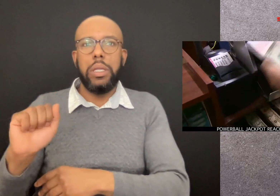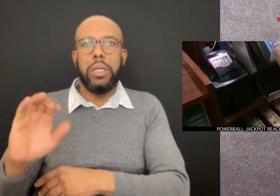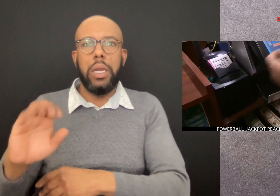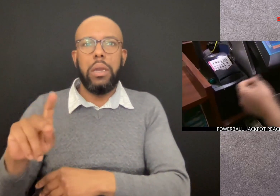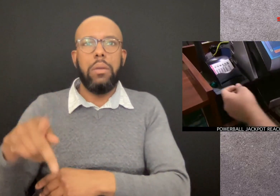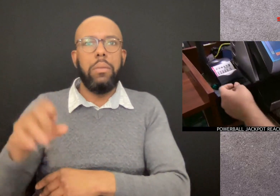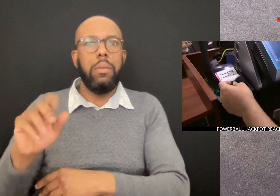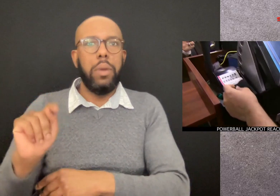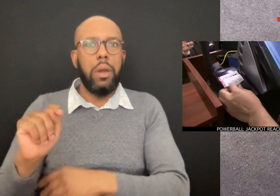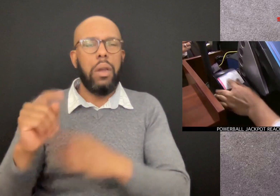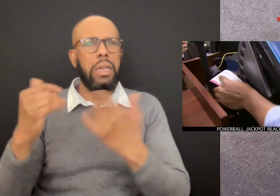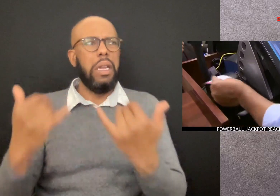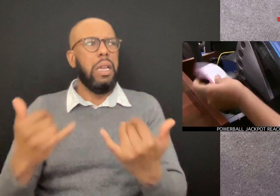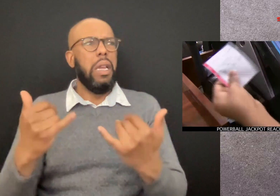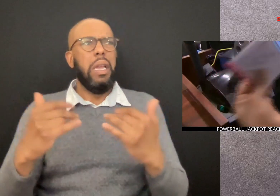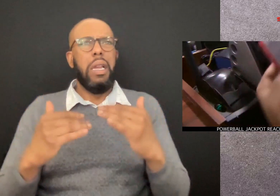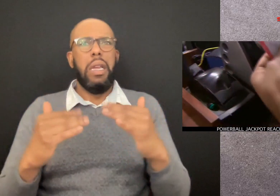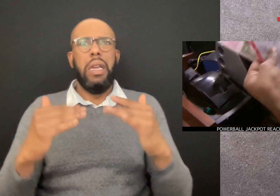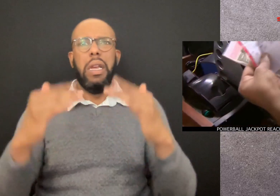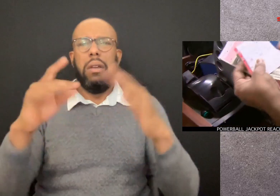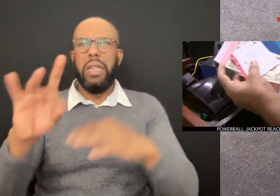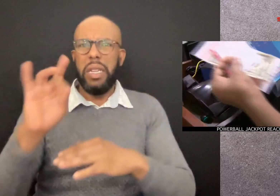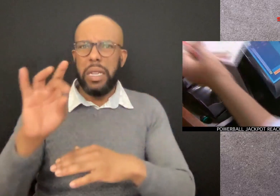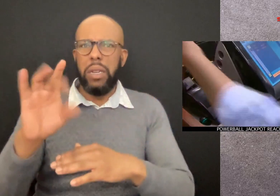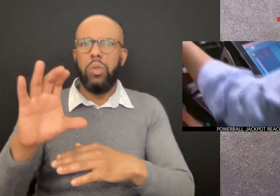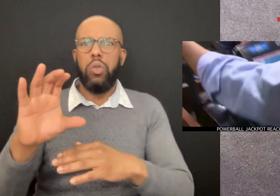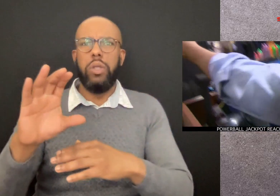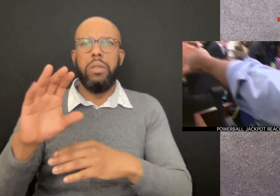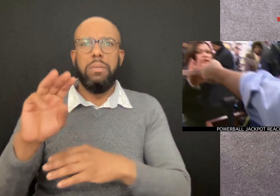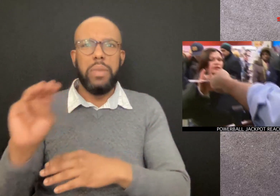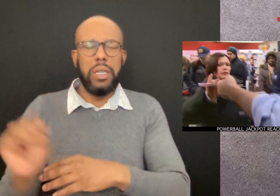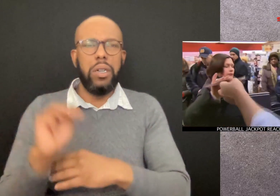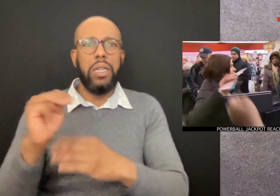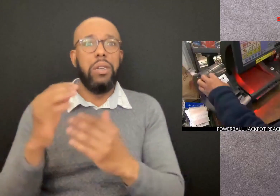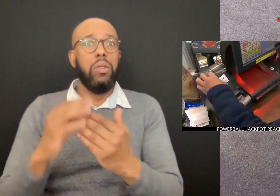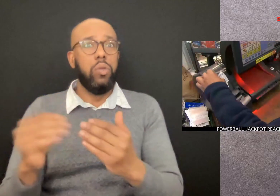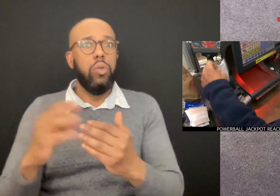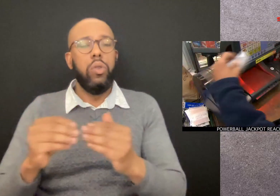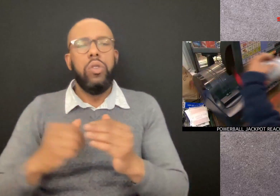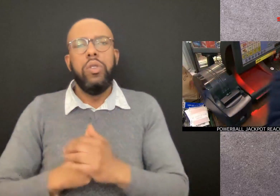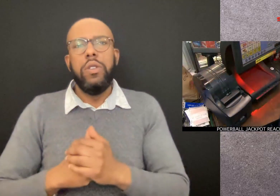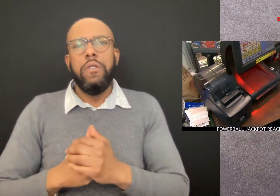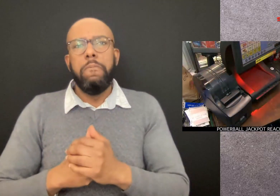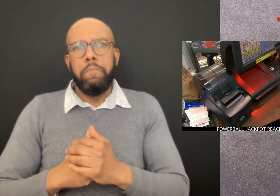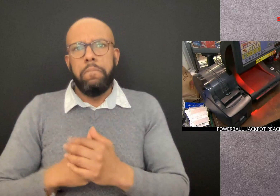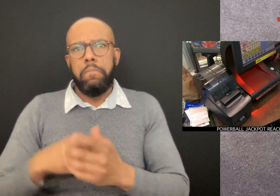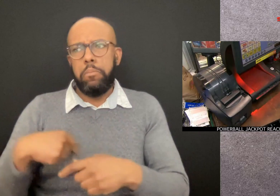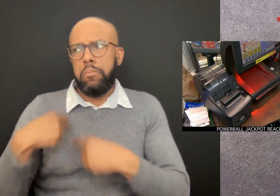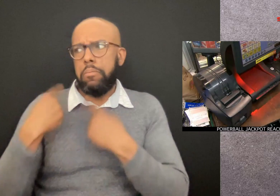the Powerball jackpot now stands at 800 million dollars